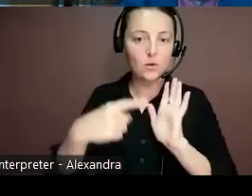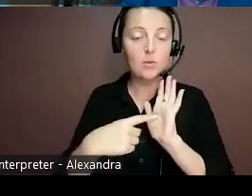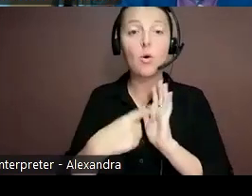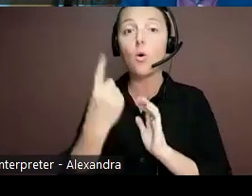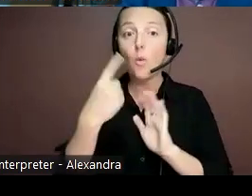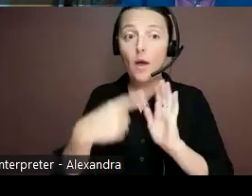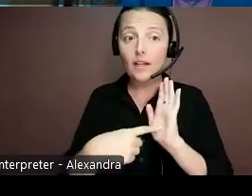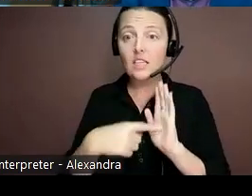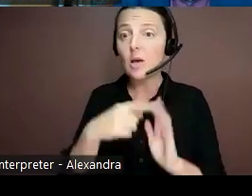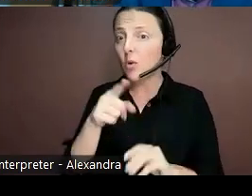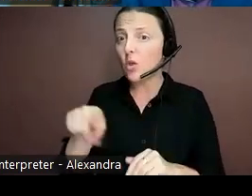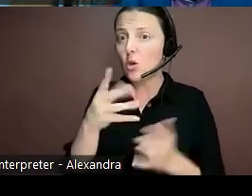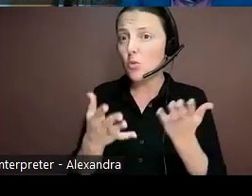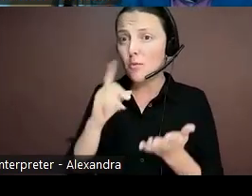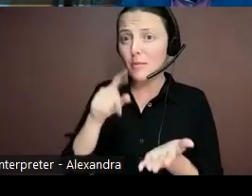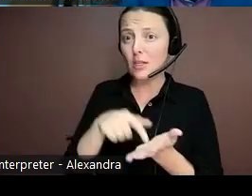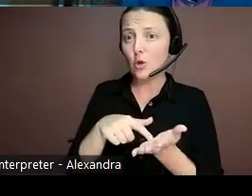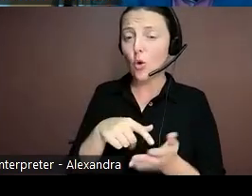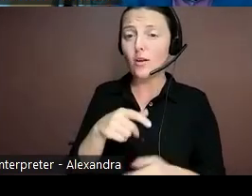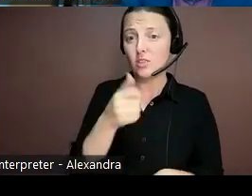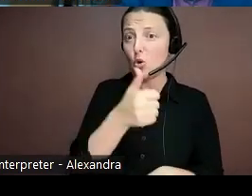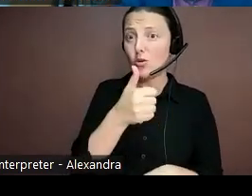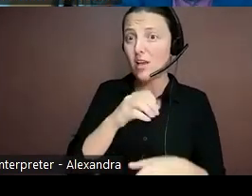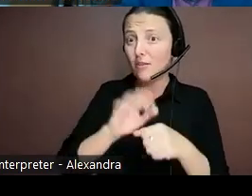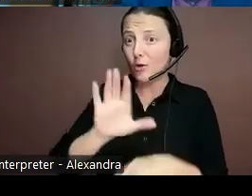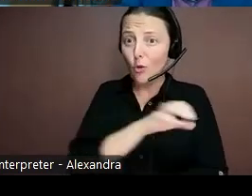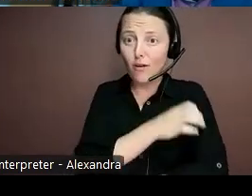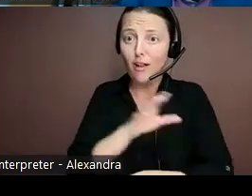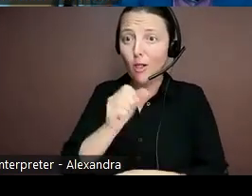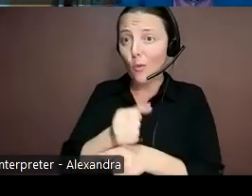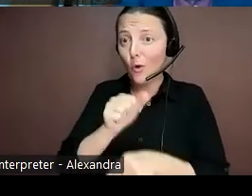probably noticed anecdotally as well in your own clinical work is that when patients struggle with